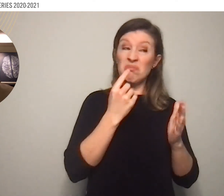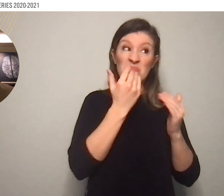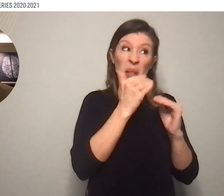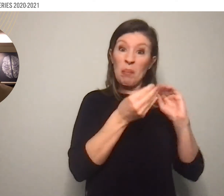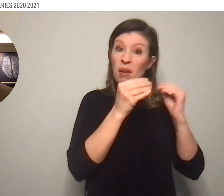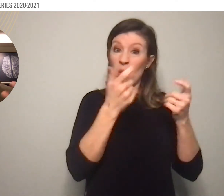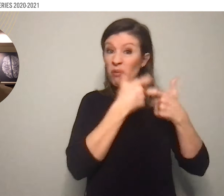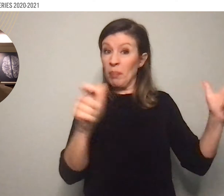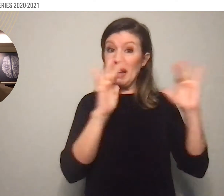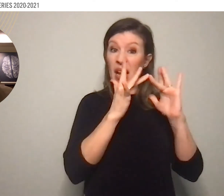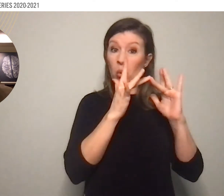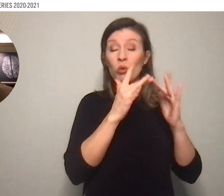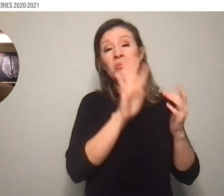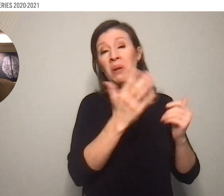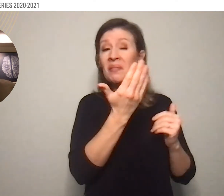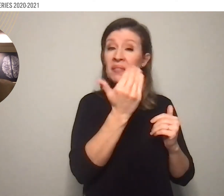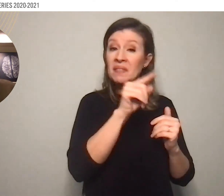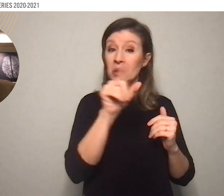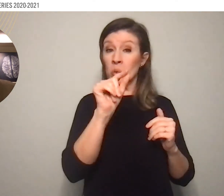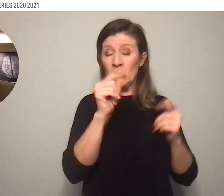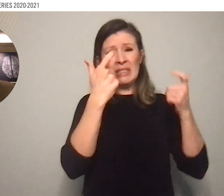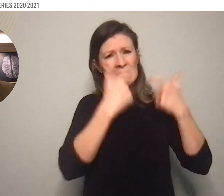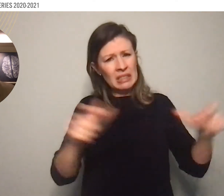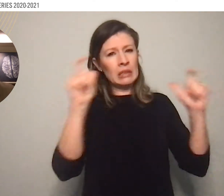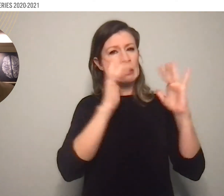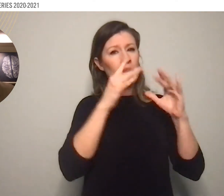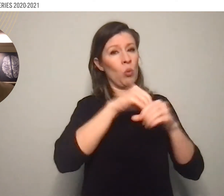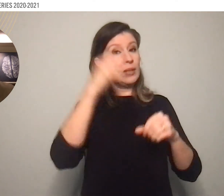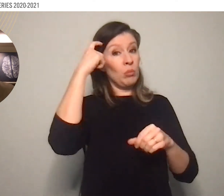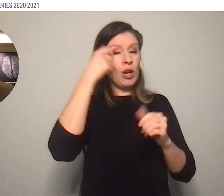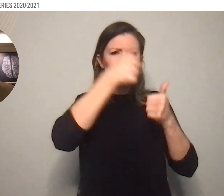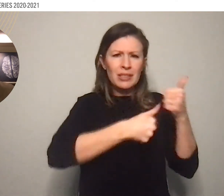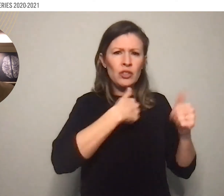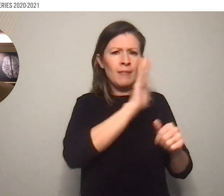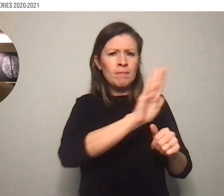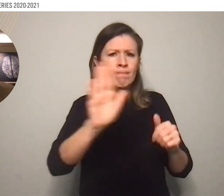of large-scale networks in the brain. Somewhere between 15 and 20, that have very unique functions